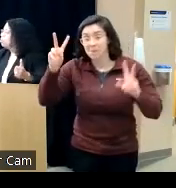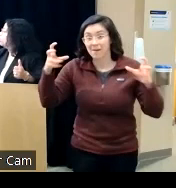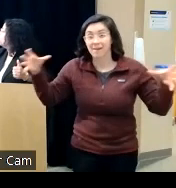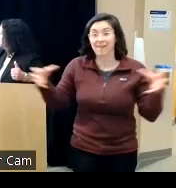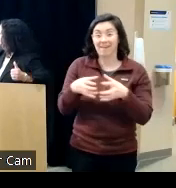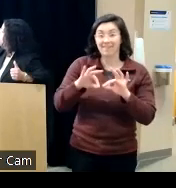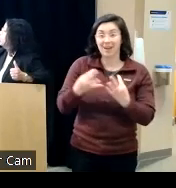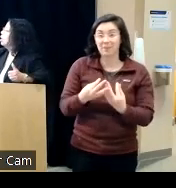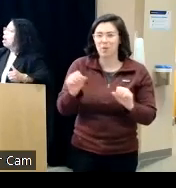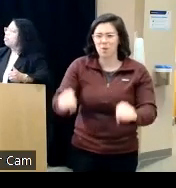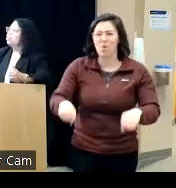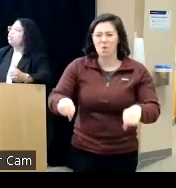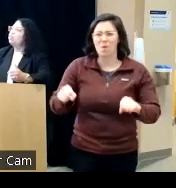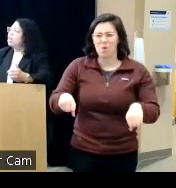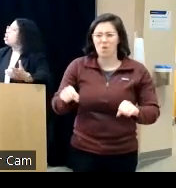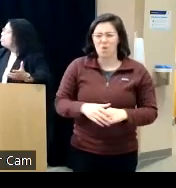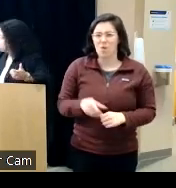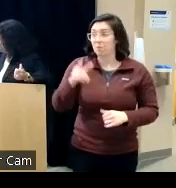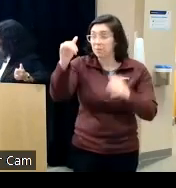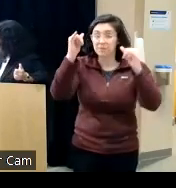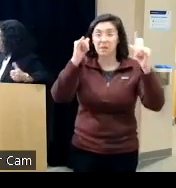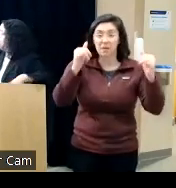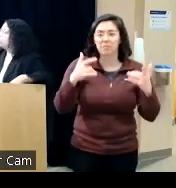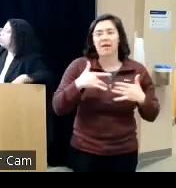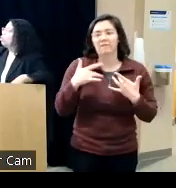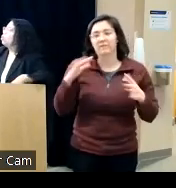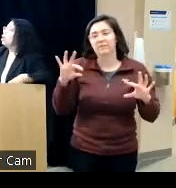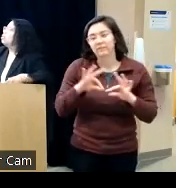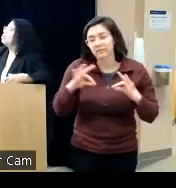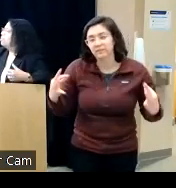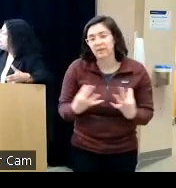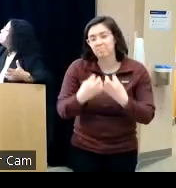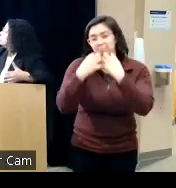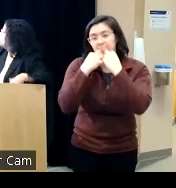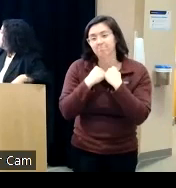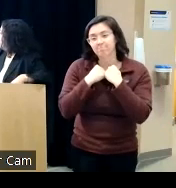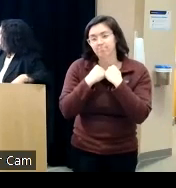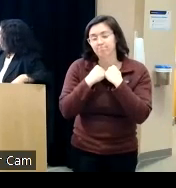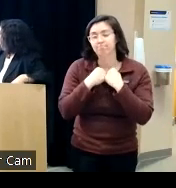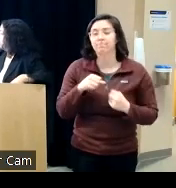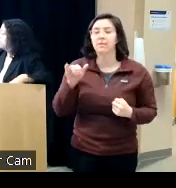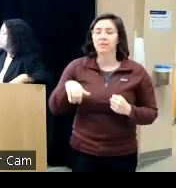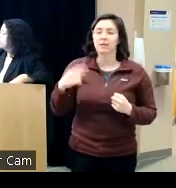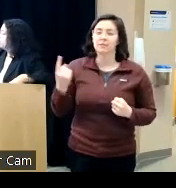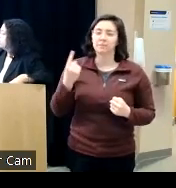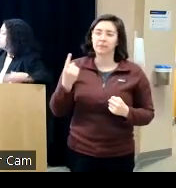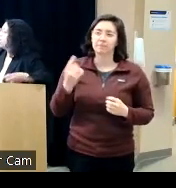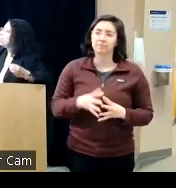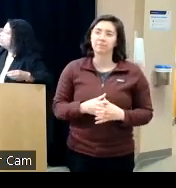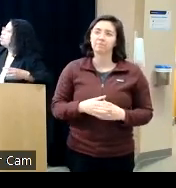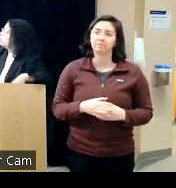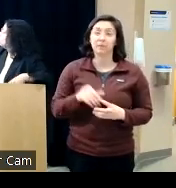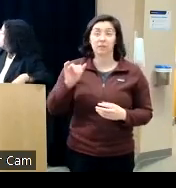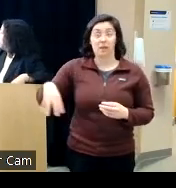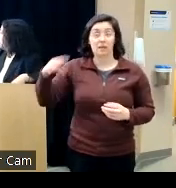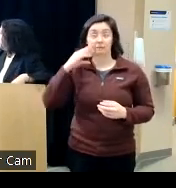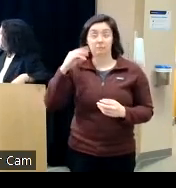many people in this room I feel like our family so that was something that that experience provided